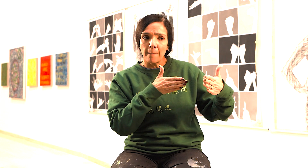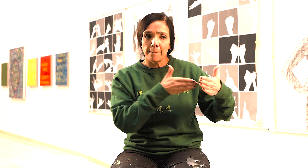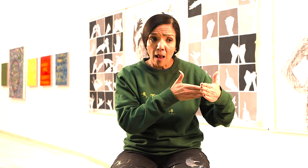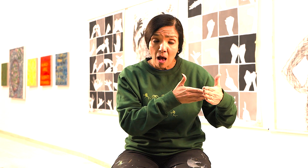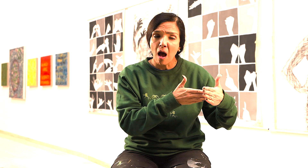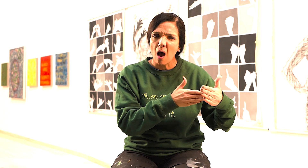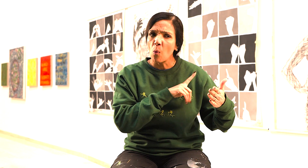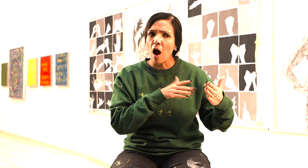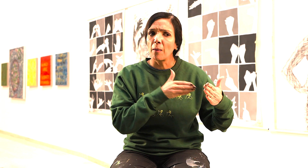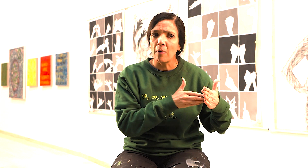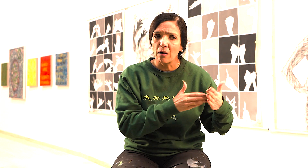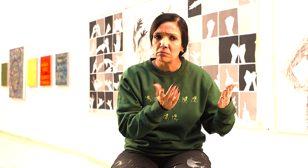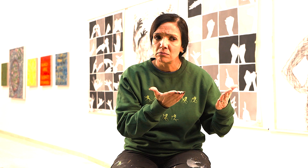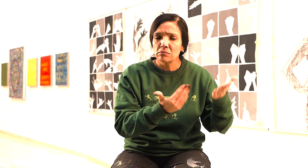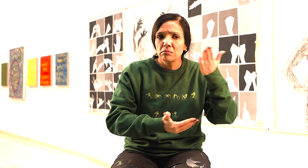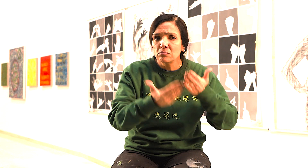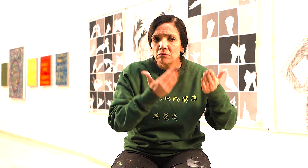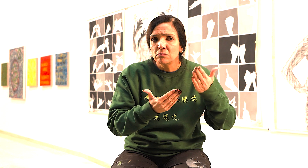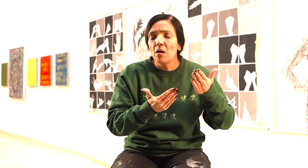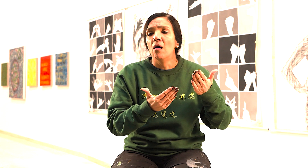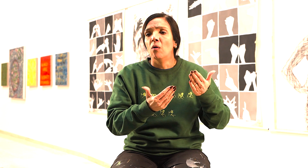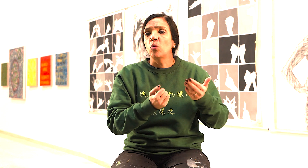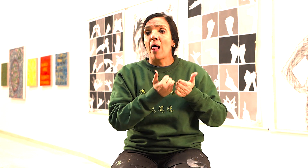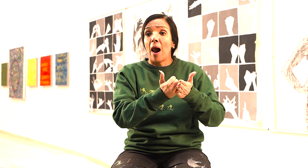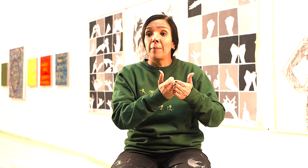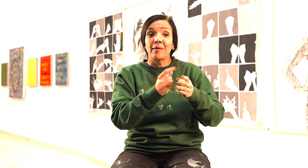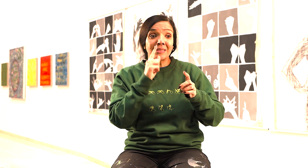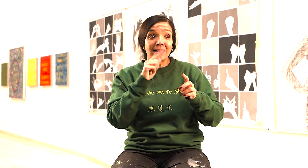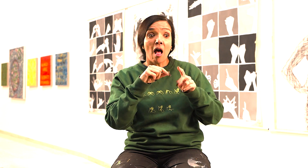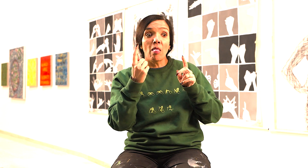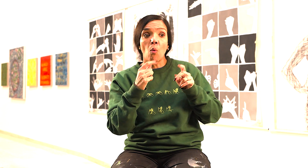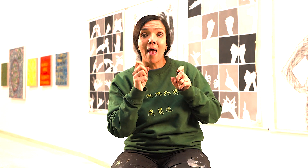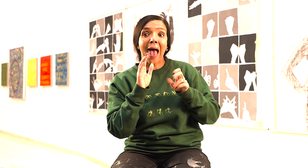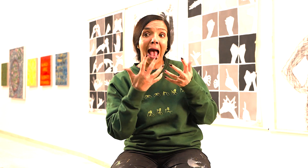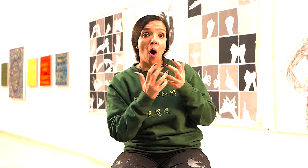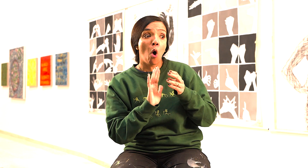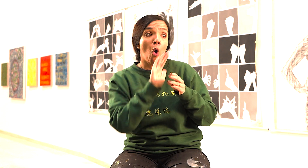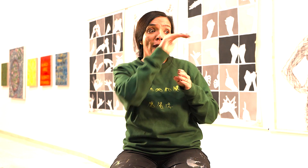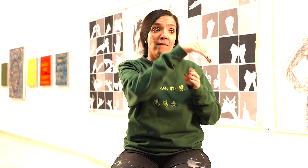It's about the barriers, the walls, the barriers that they face. I ask them to extrapolate upon that meaning,